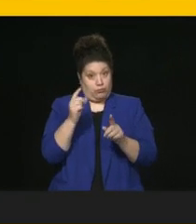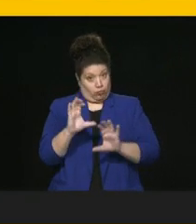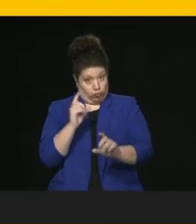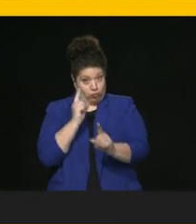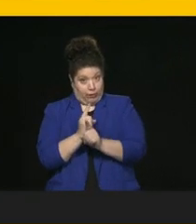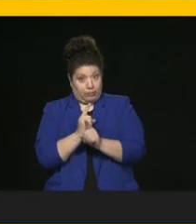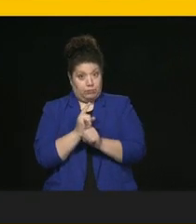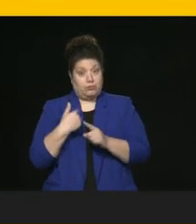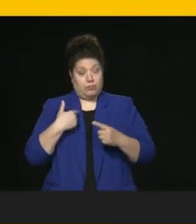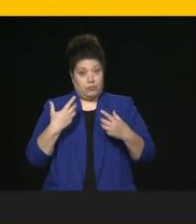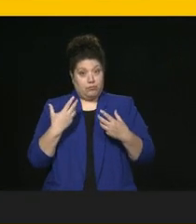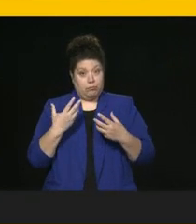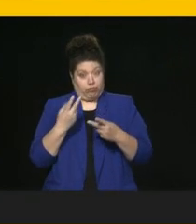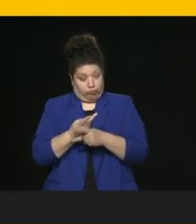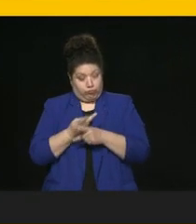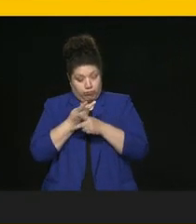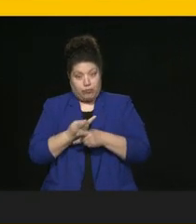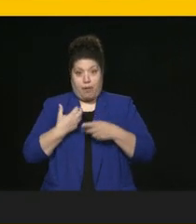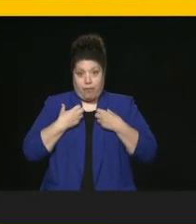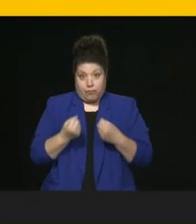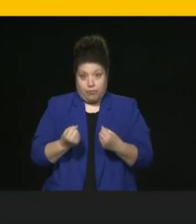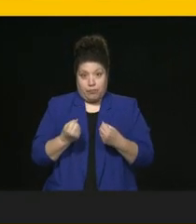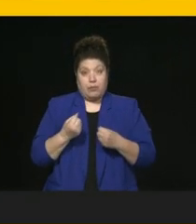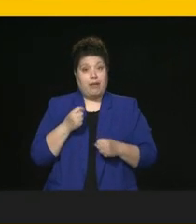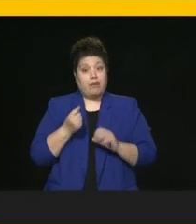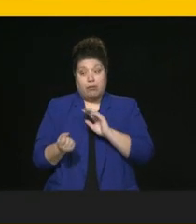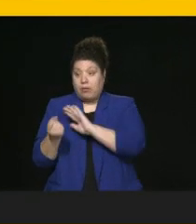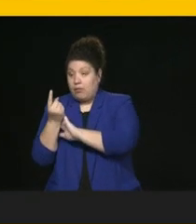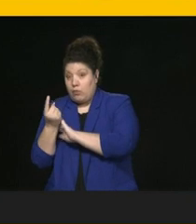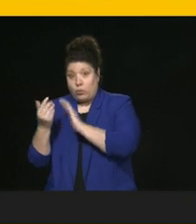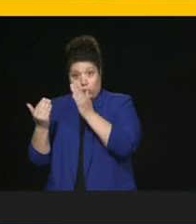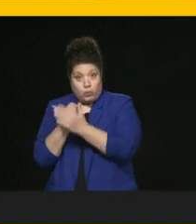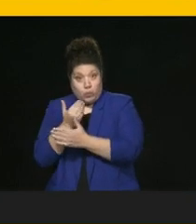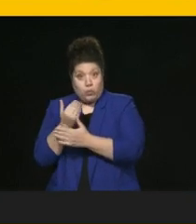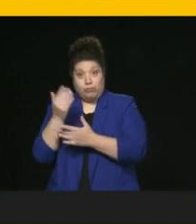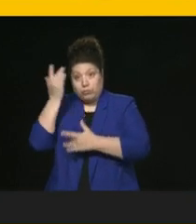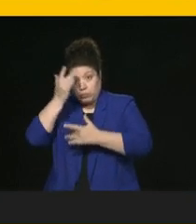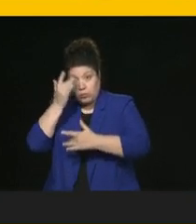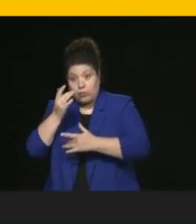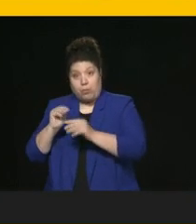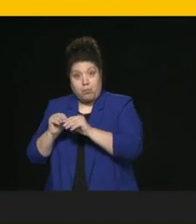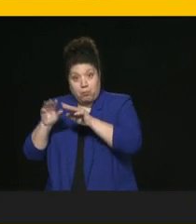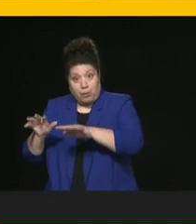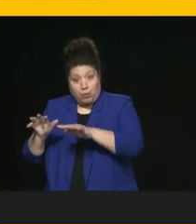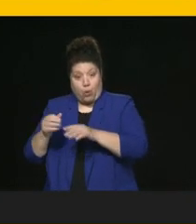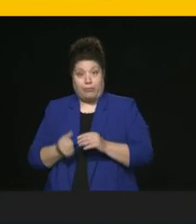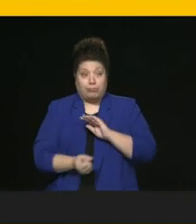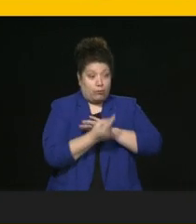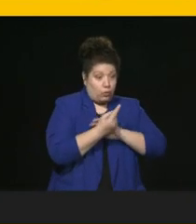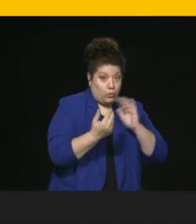PUBLIC HEALTH MEASURES IN PLACE TO DETECT AND QUICKLY RESPOND TO